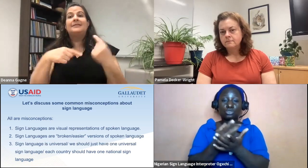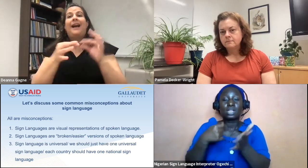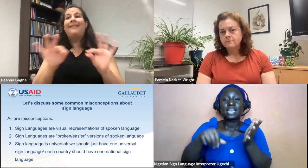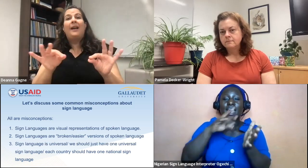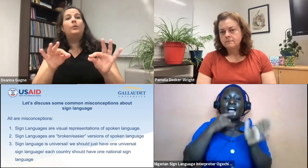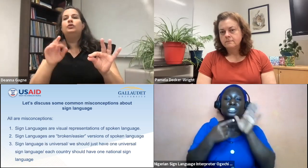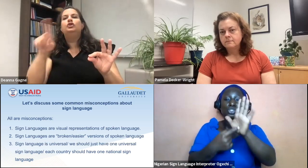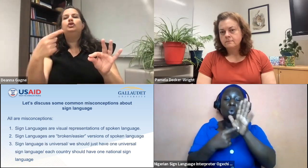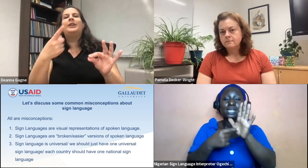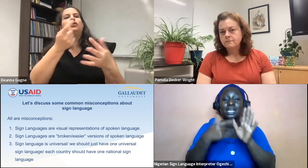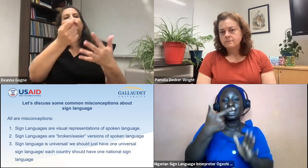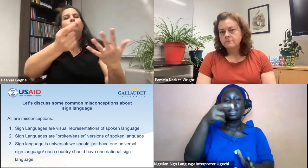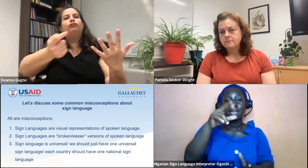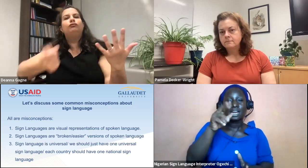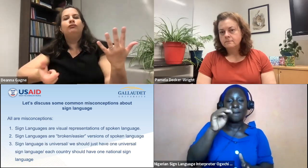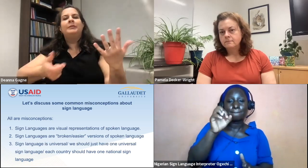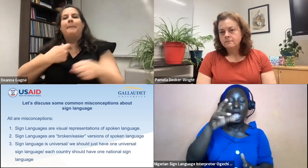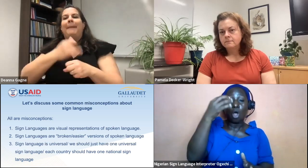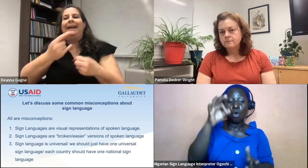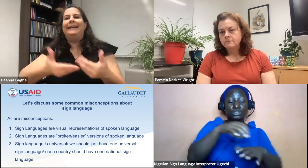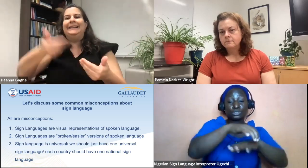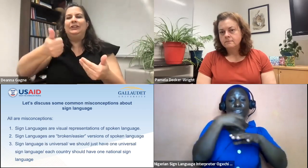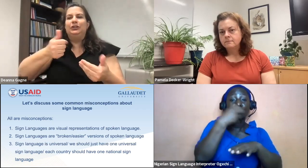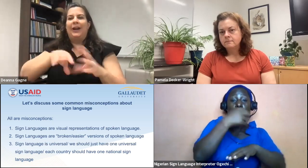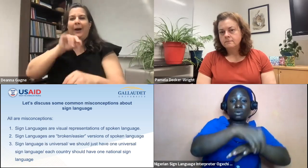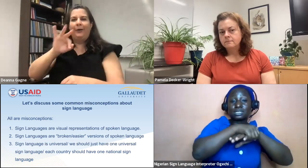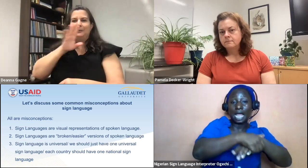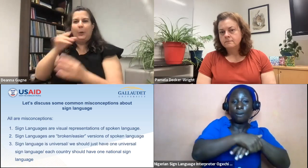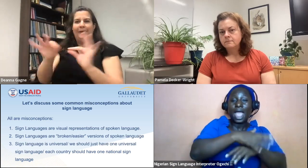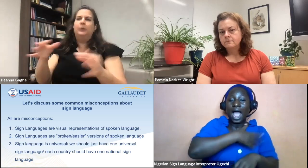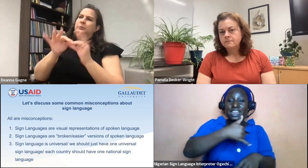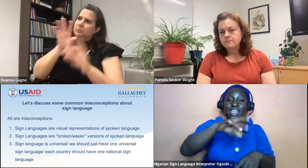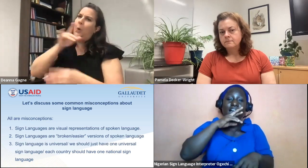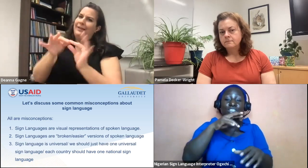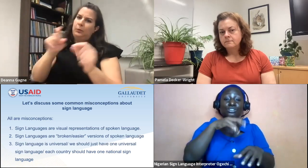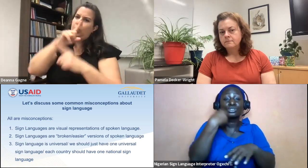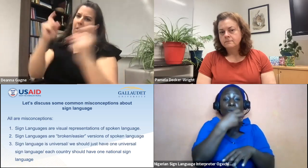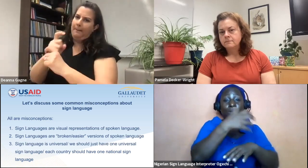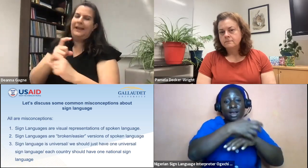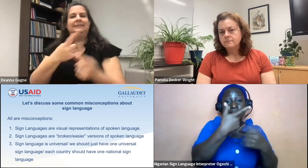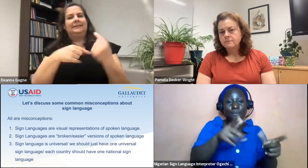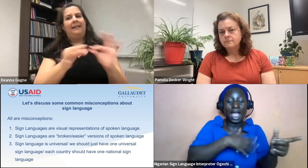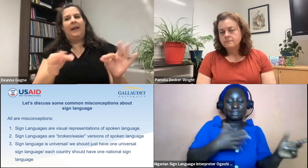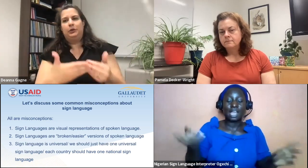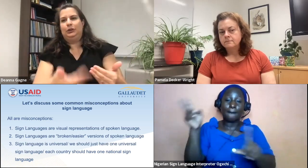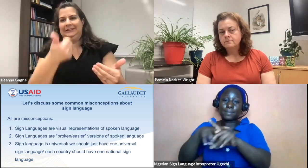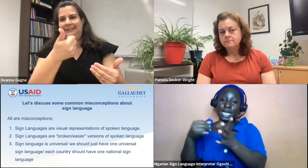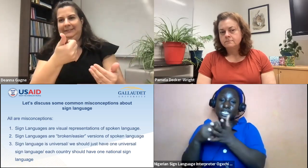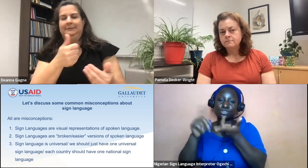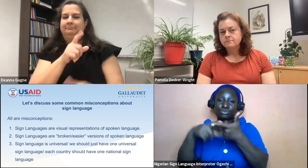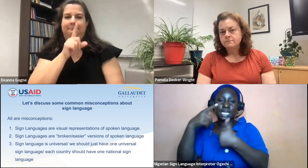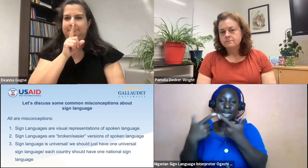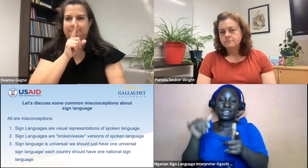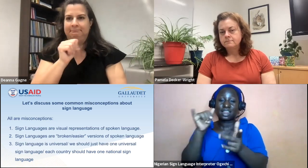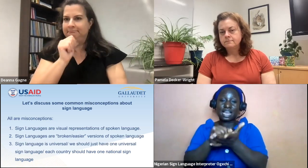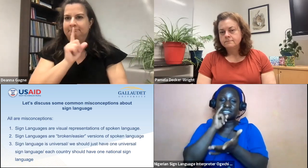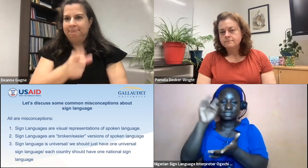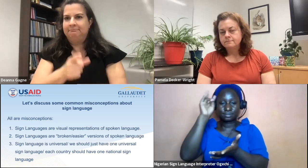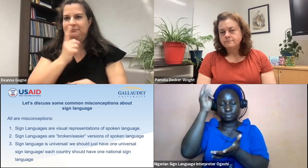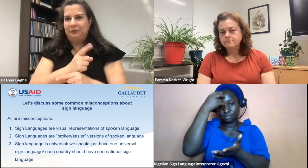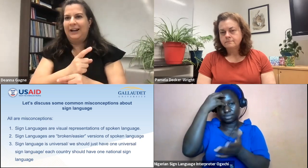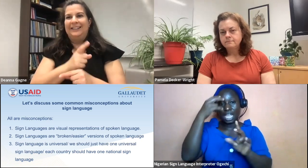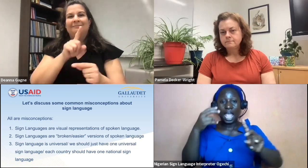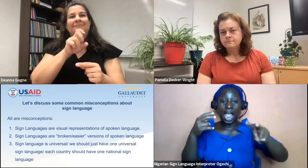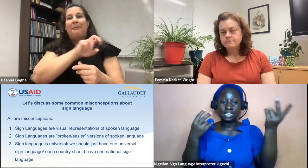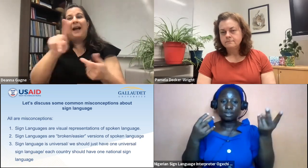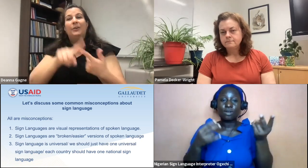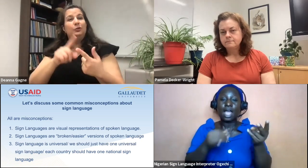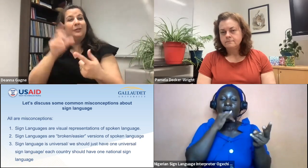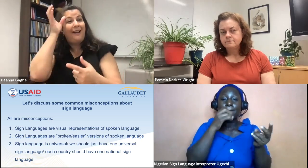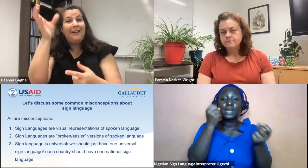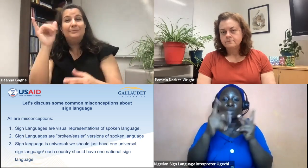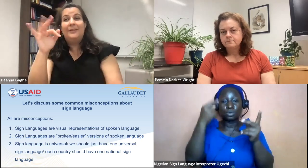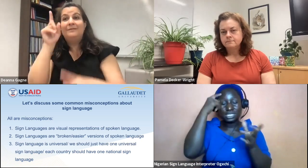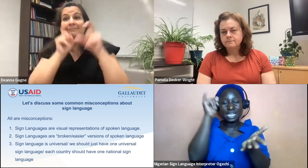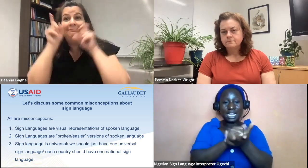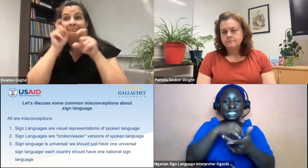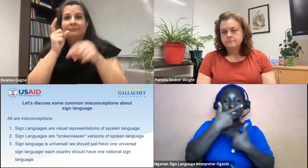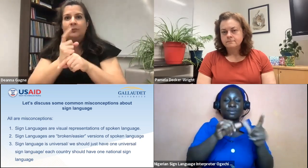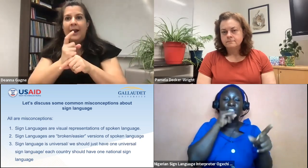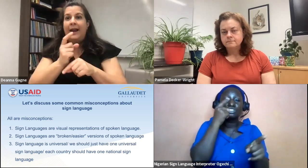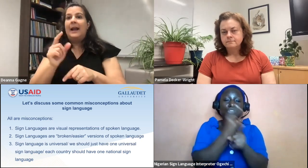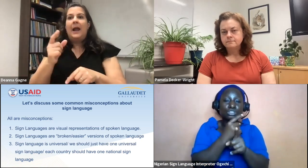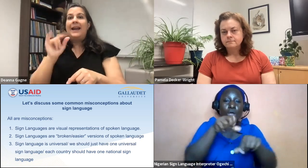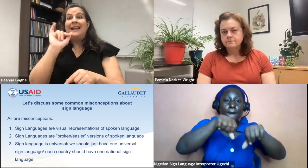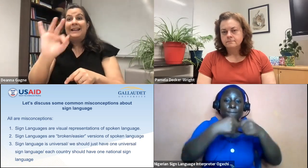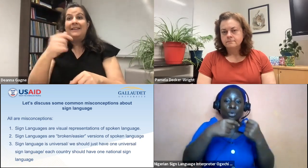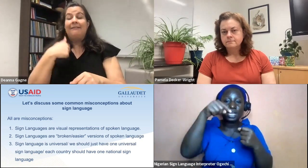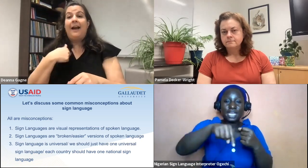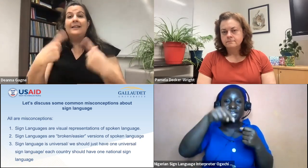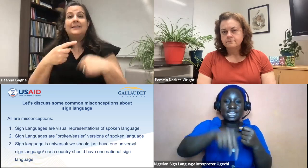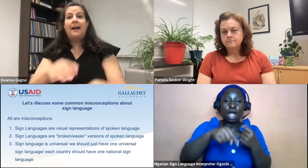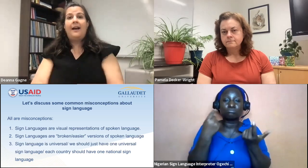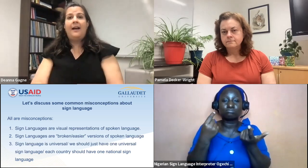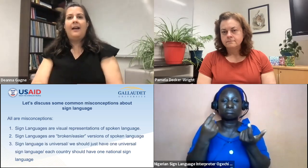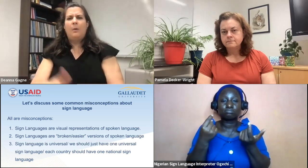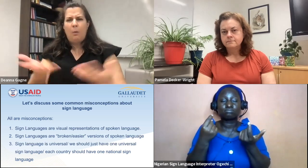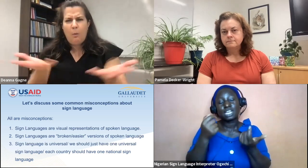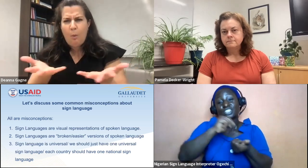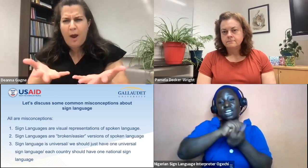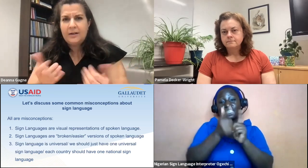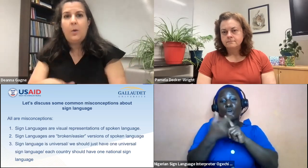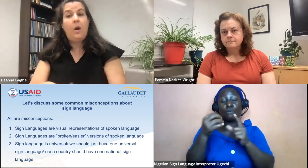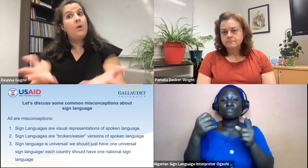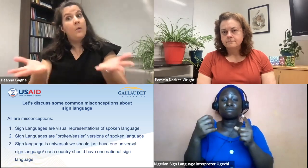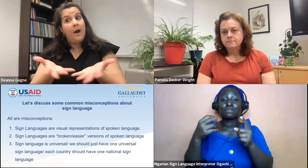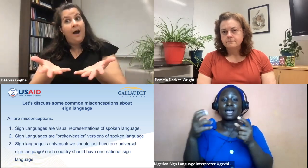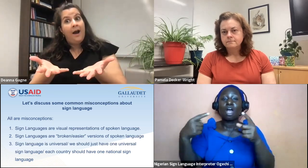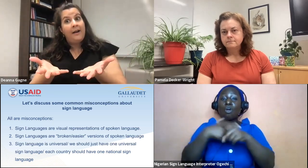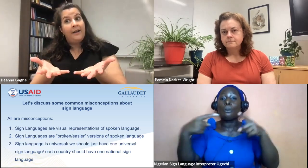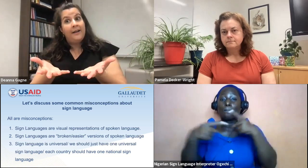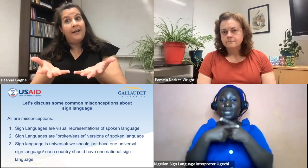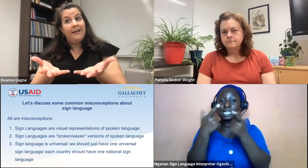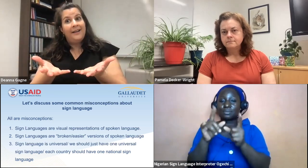Another one is that many people believe that signed languages, or just, you know simpler, broken down versions of those of a more complex spoken language, and that is untrue that's false. This goes back to the concept of all of that that a rich complexity of of sign that happens in expression.